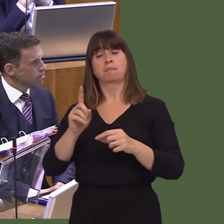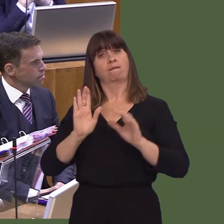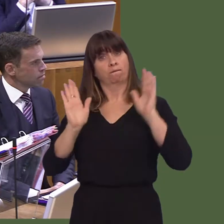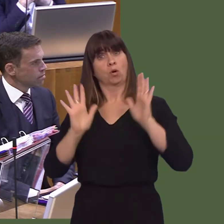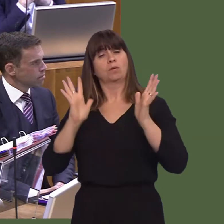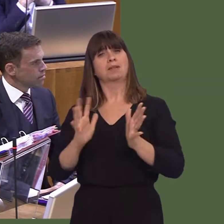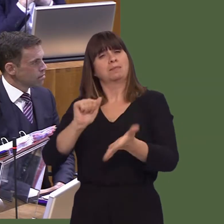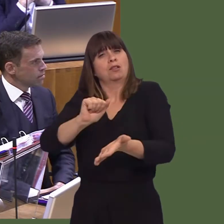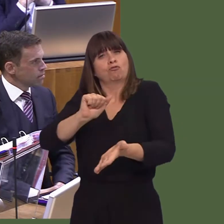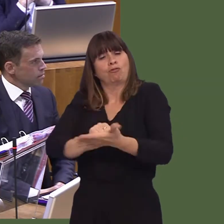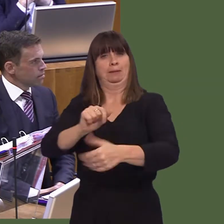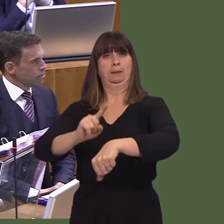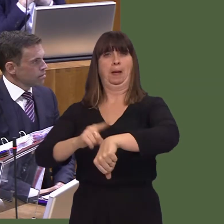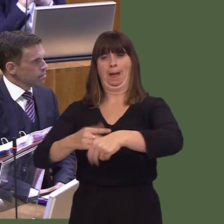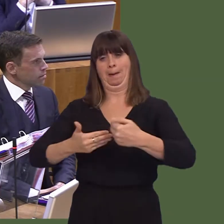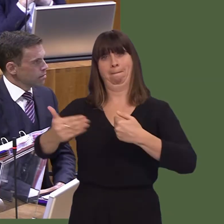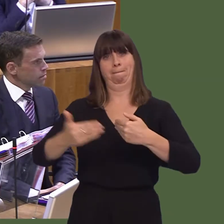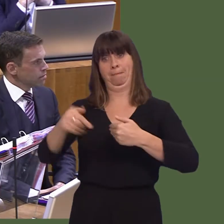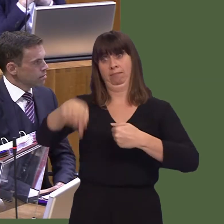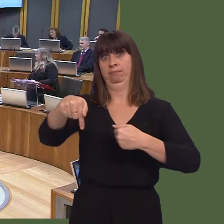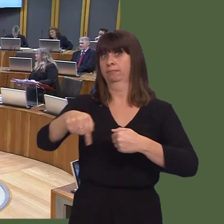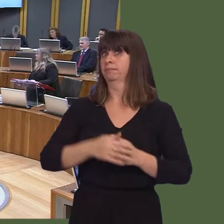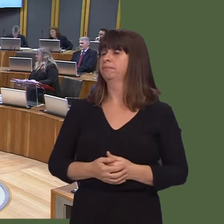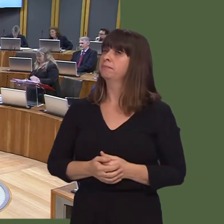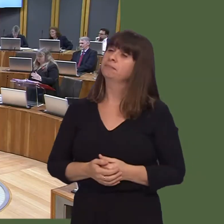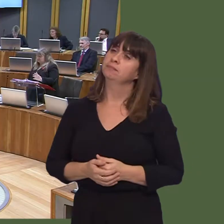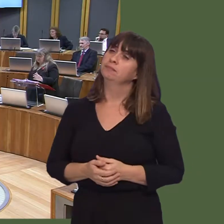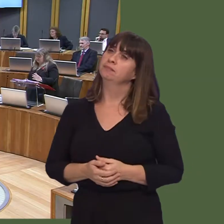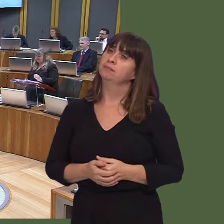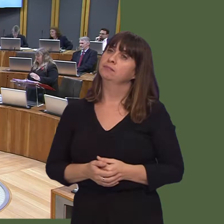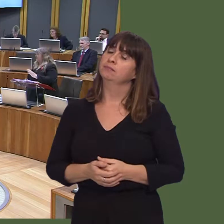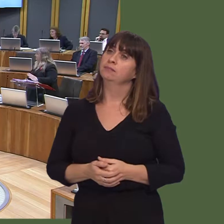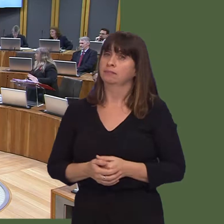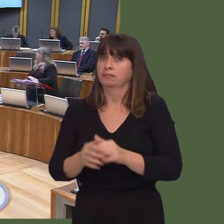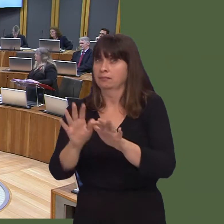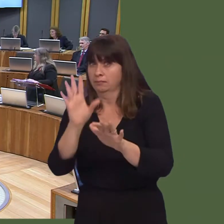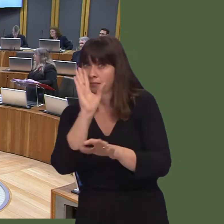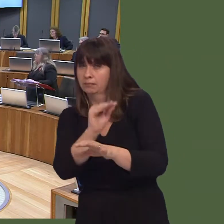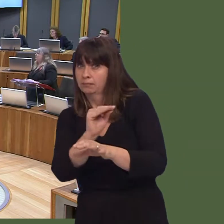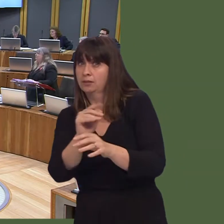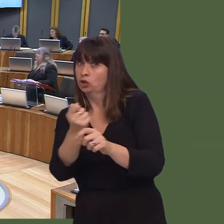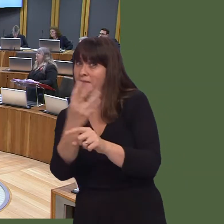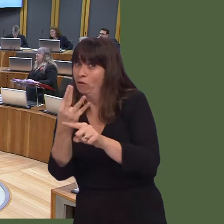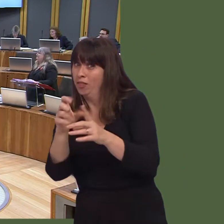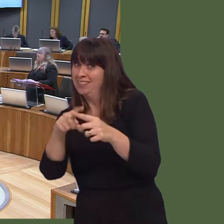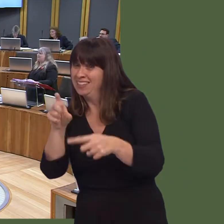point in that statutory process, which is currently timetabled for the week commencing